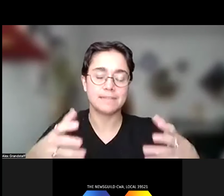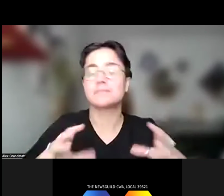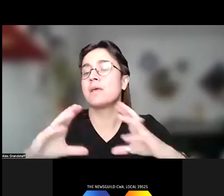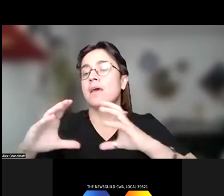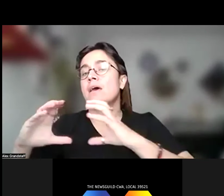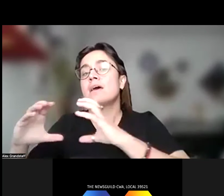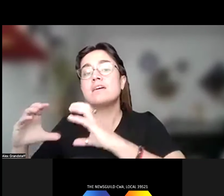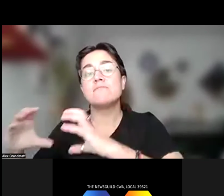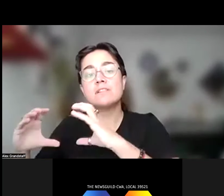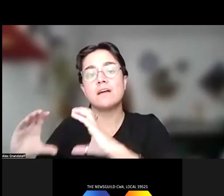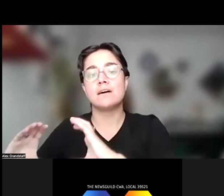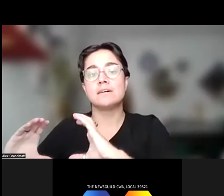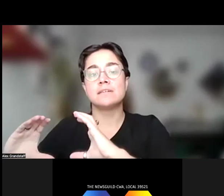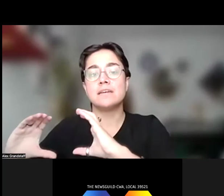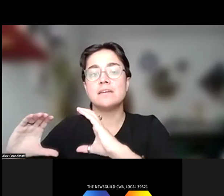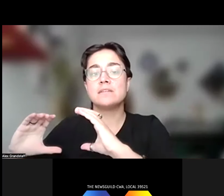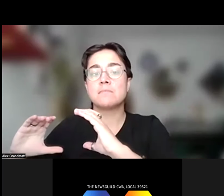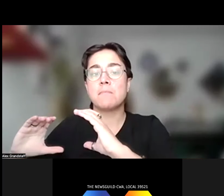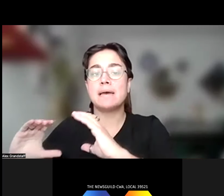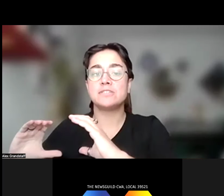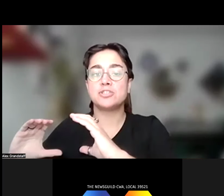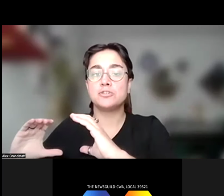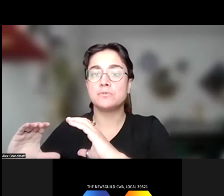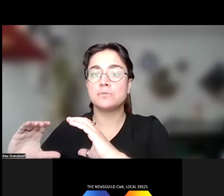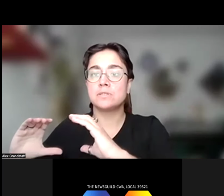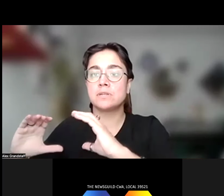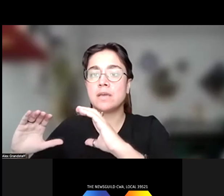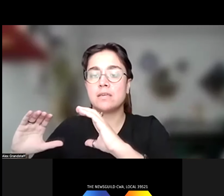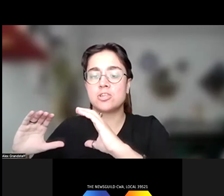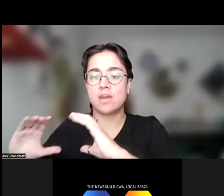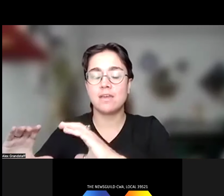If a law - let's focus on disability rights. If